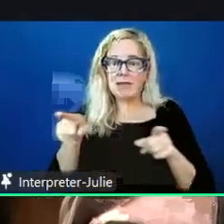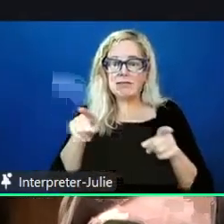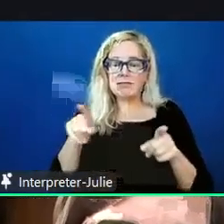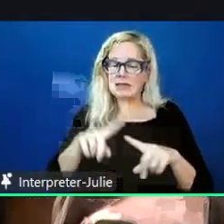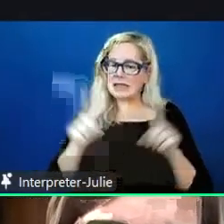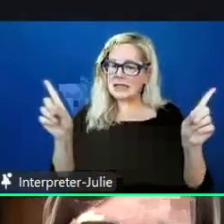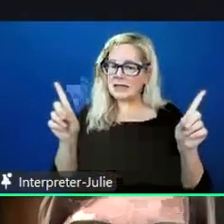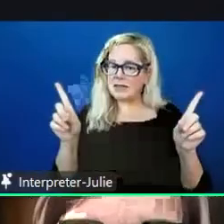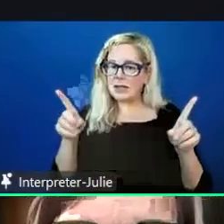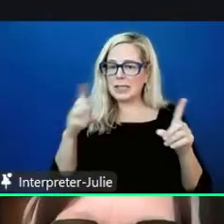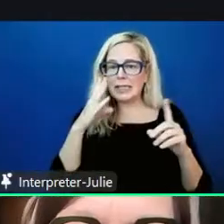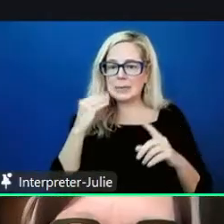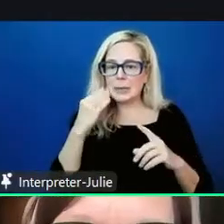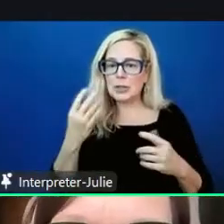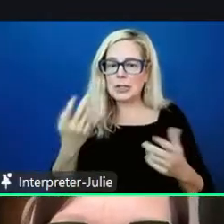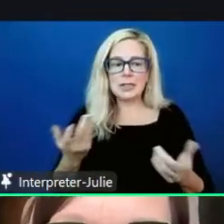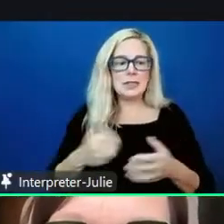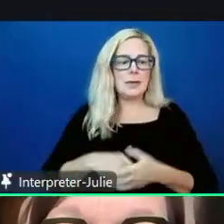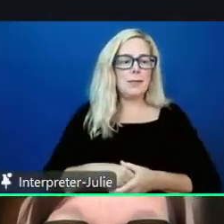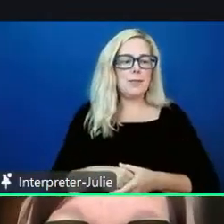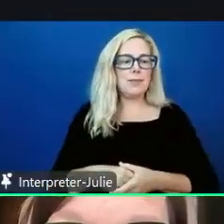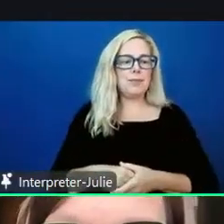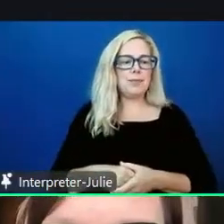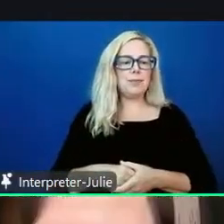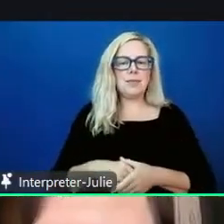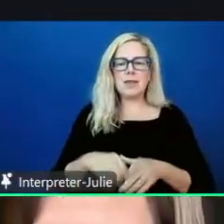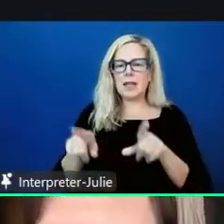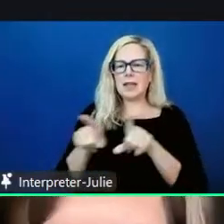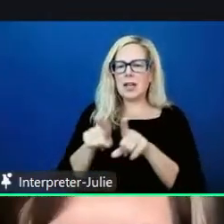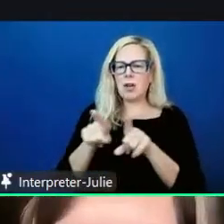there's structural ableism that's embedded within our healthcare system,